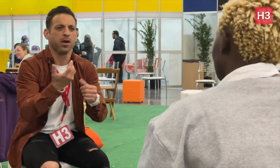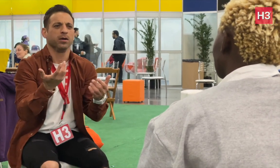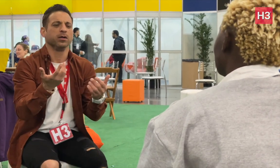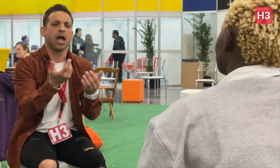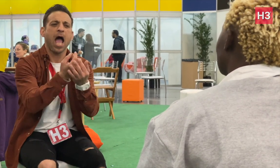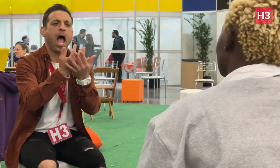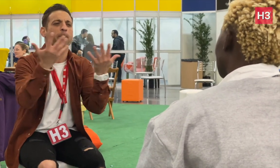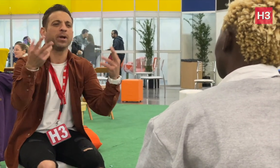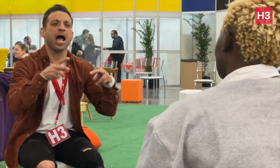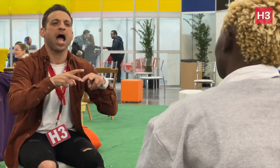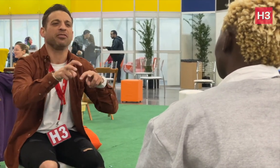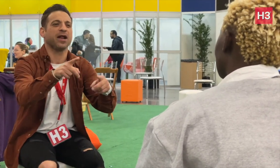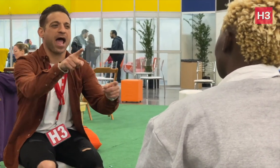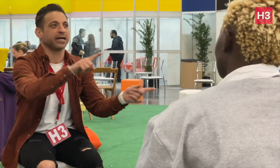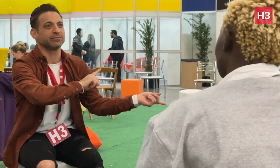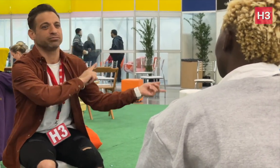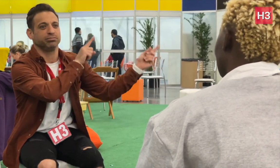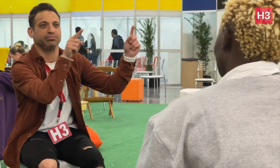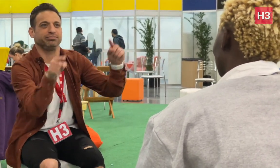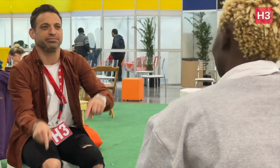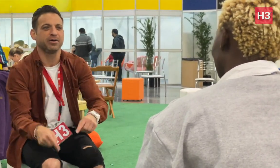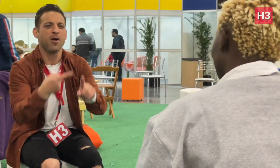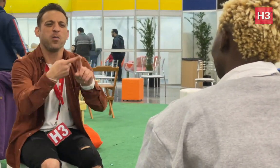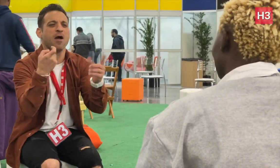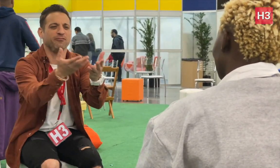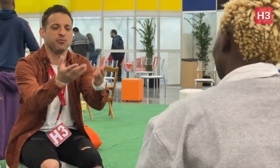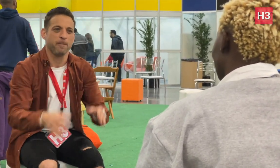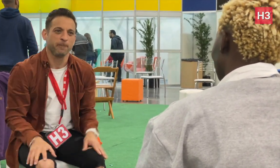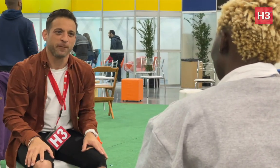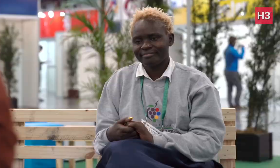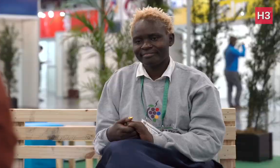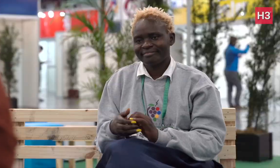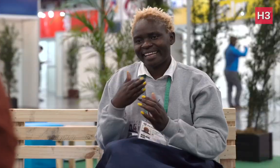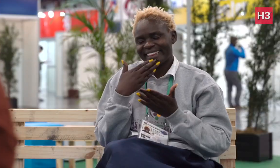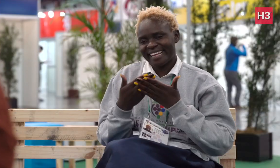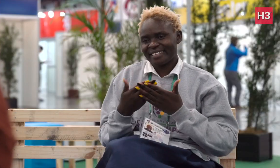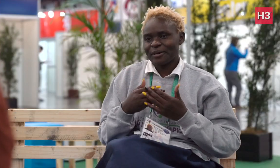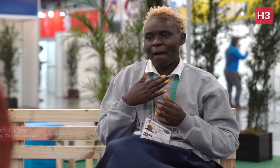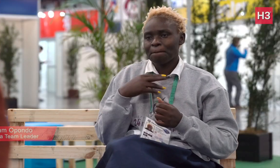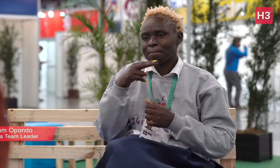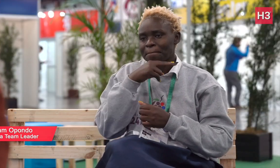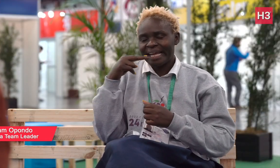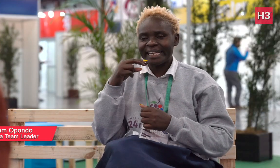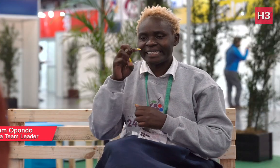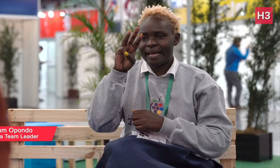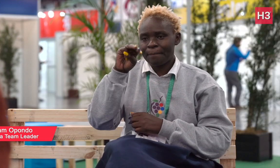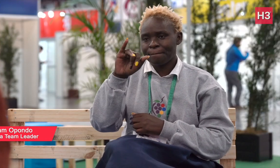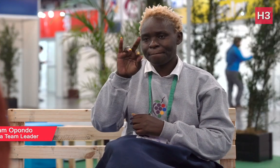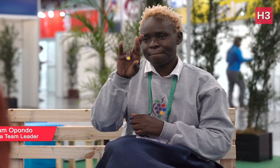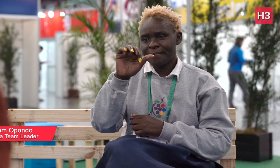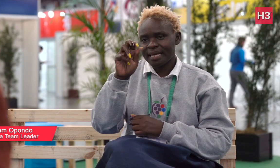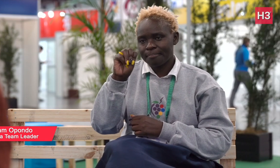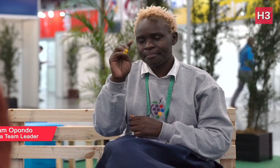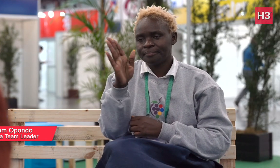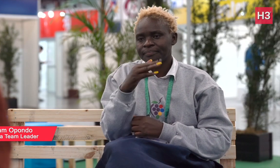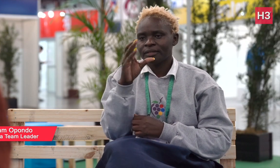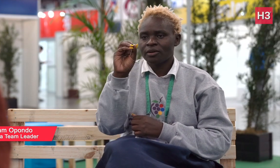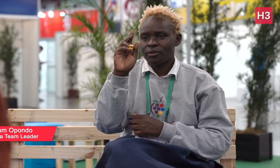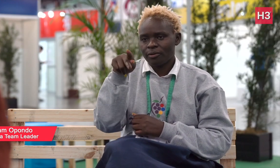and how many athletes came here from where? Thank you. My name is Miriam Opondo,